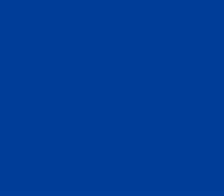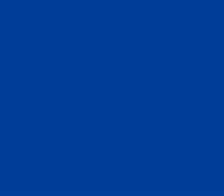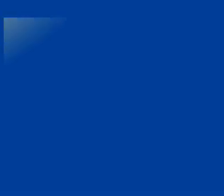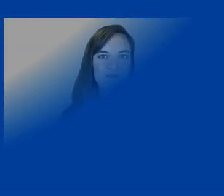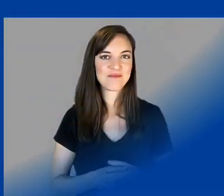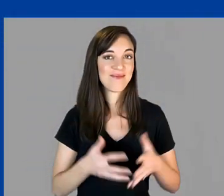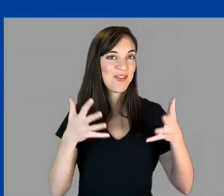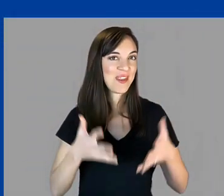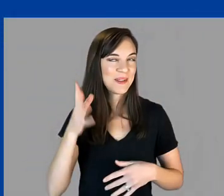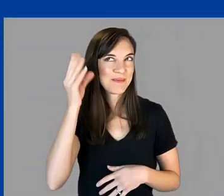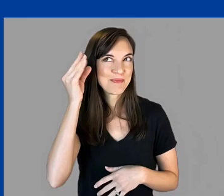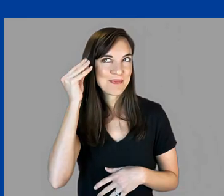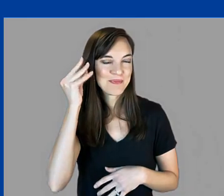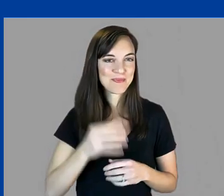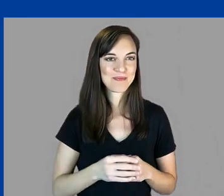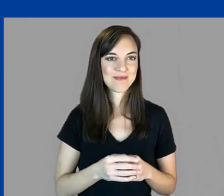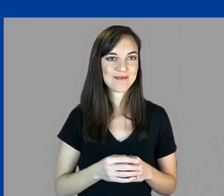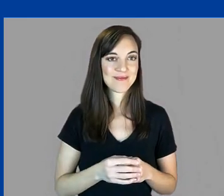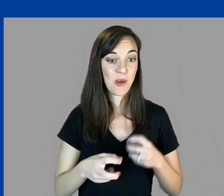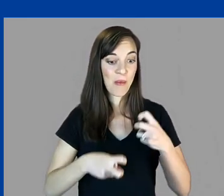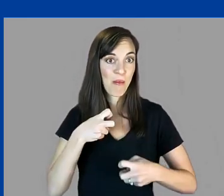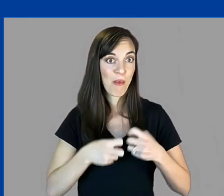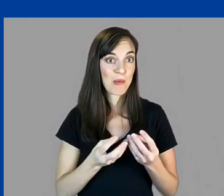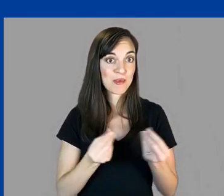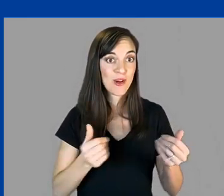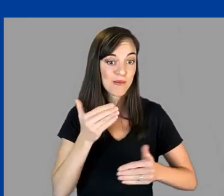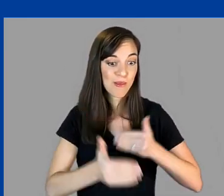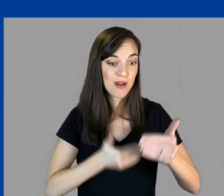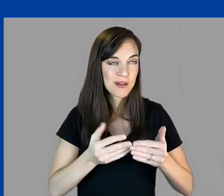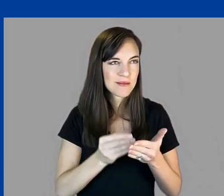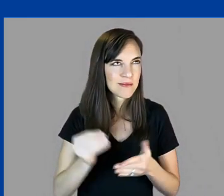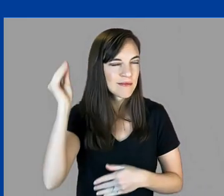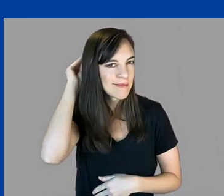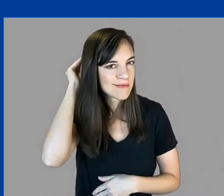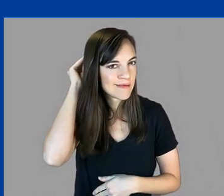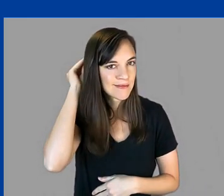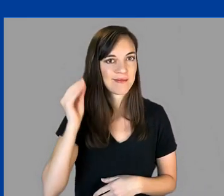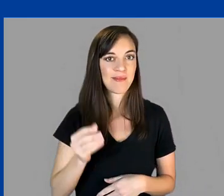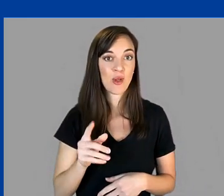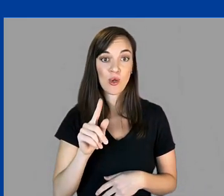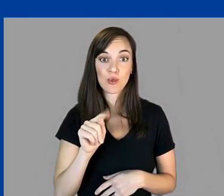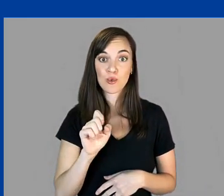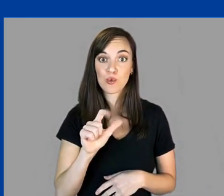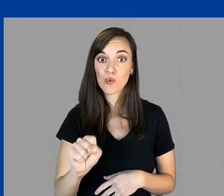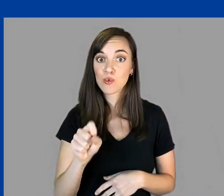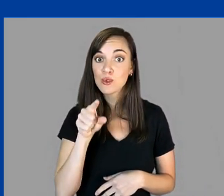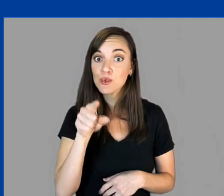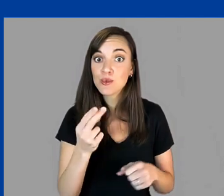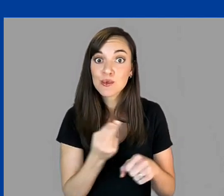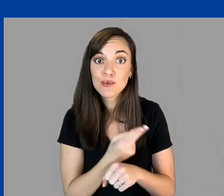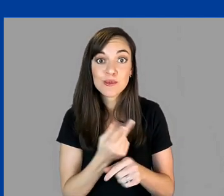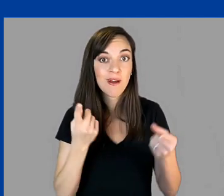We will leave you with this point to ponder… Thinking through the problem solving process, what tools do you use to progress monitor